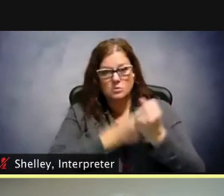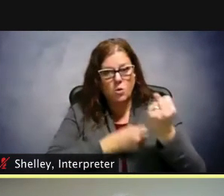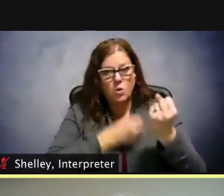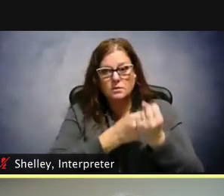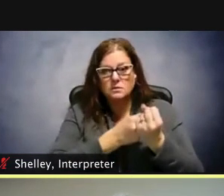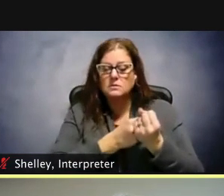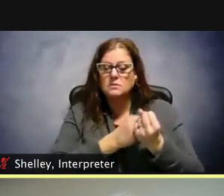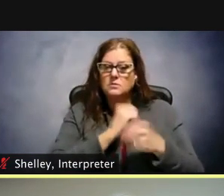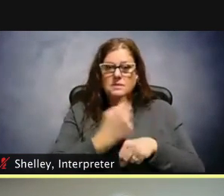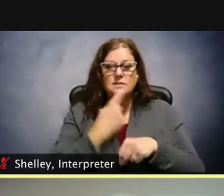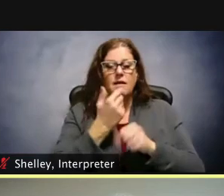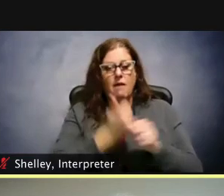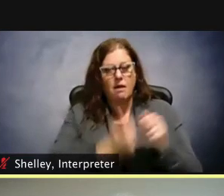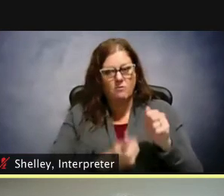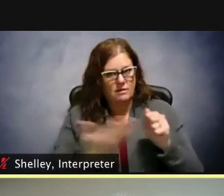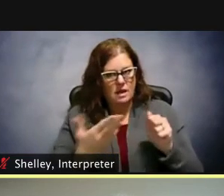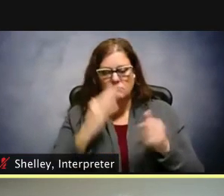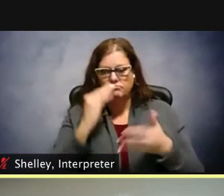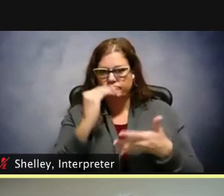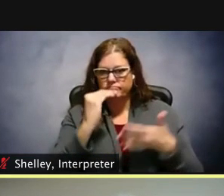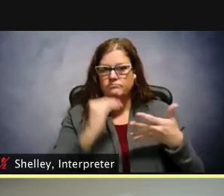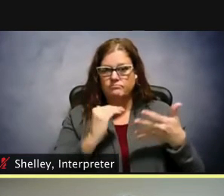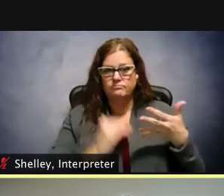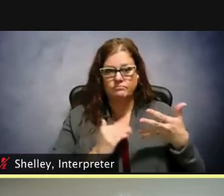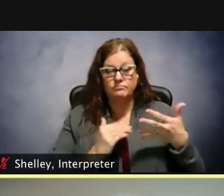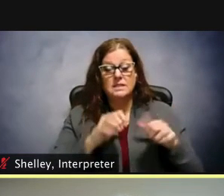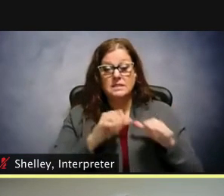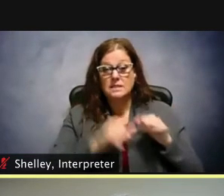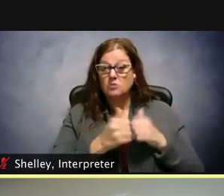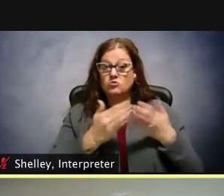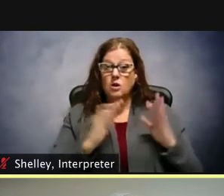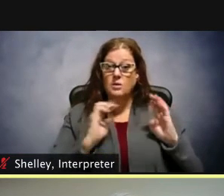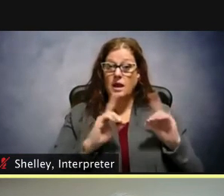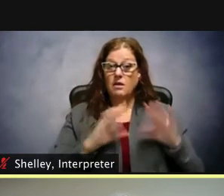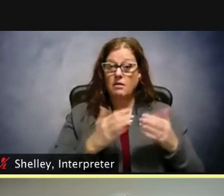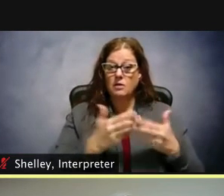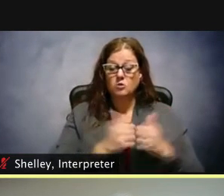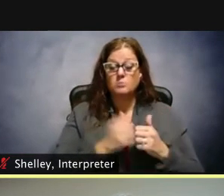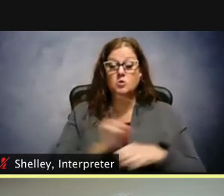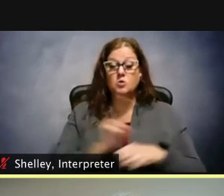everything. That he could stay in the general ed classroom with the interpreter as one part